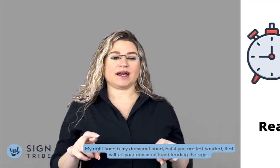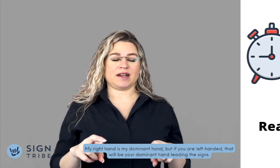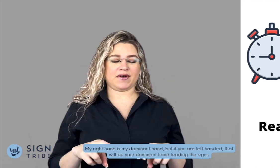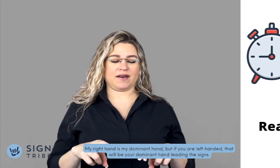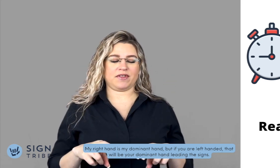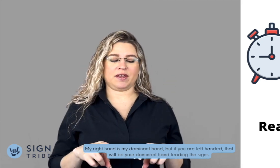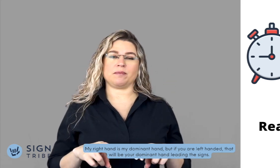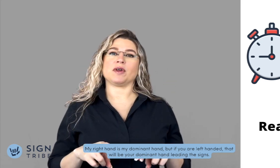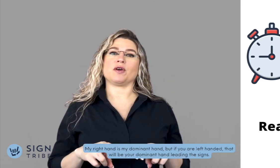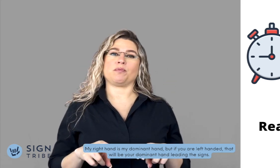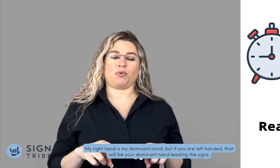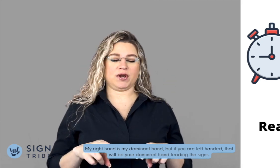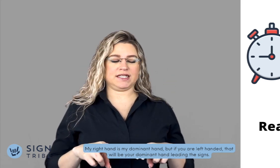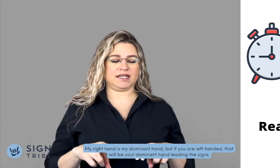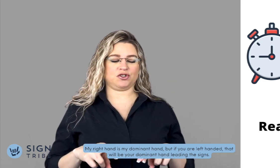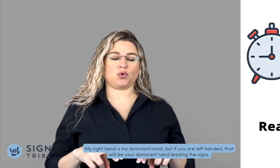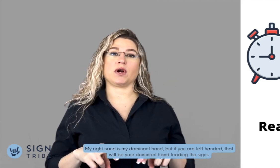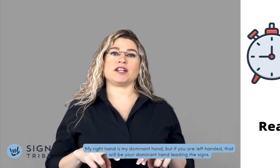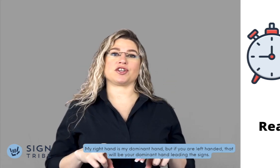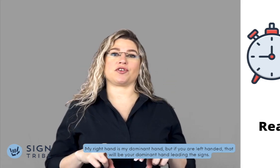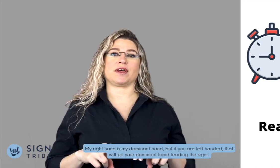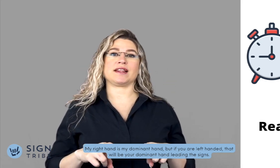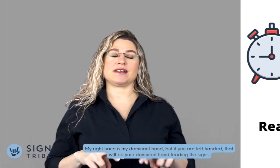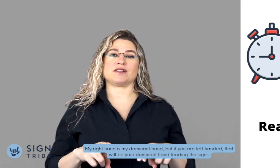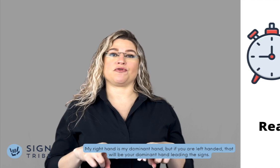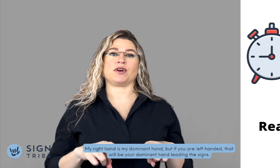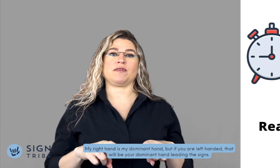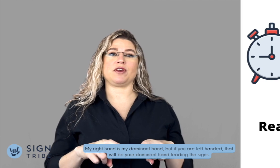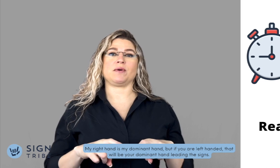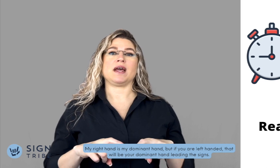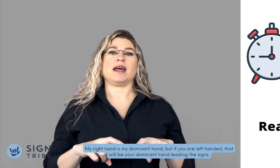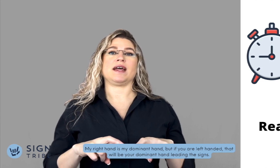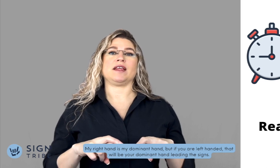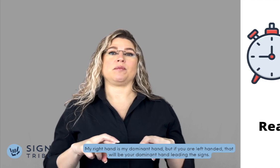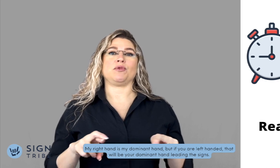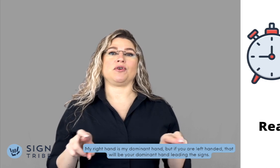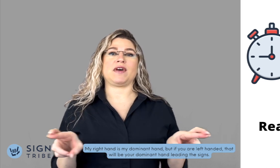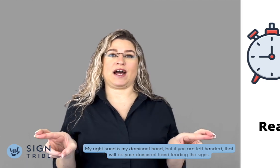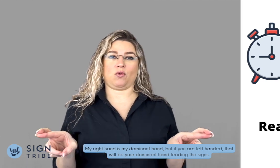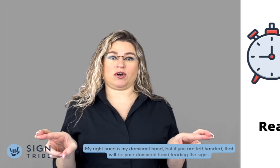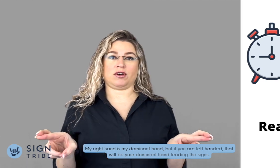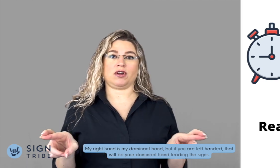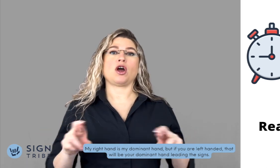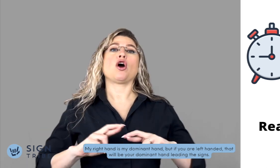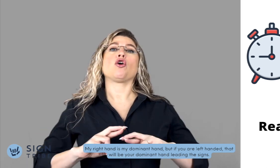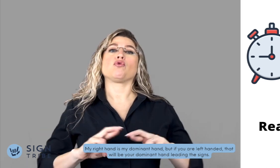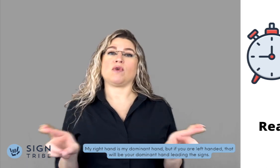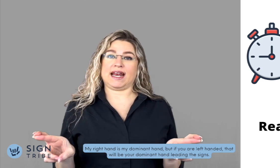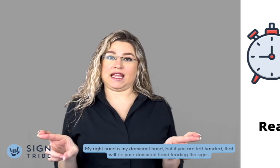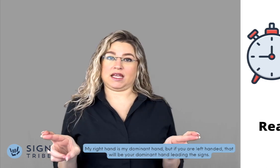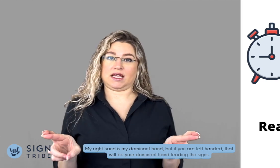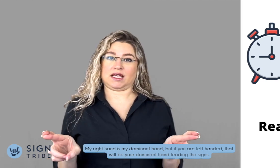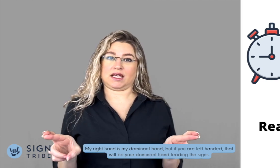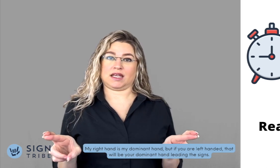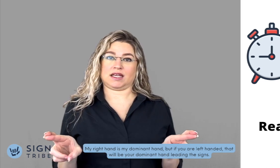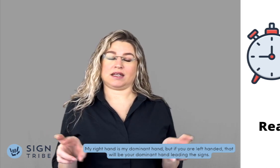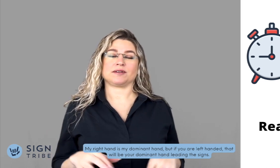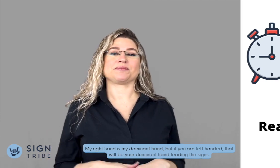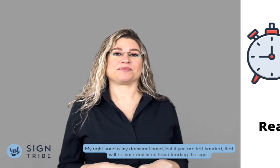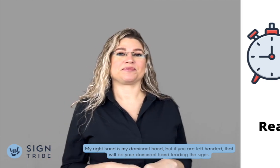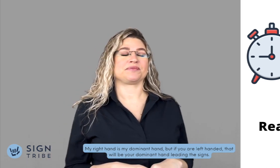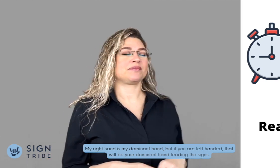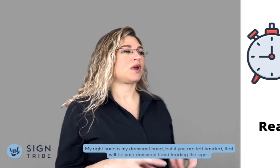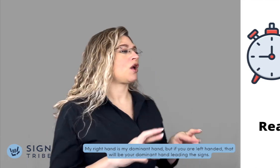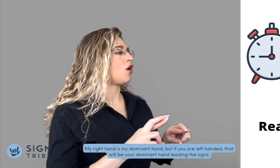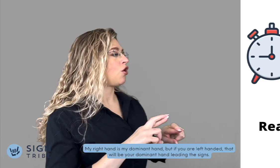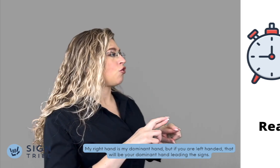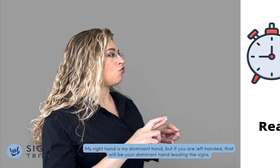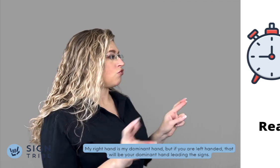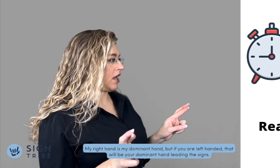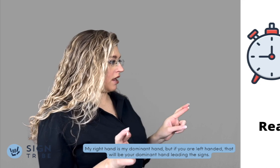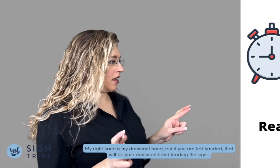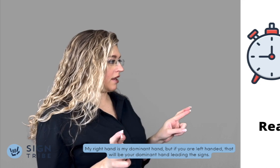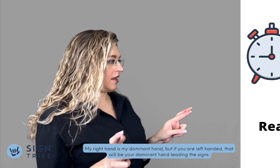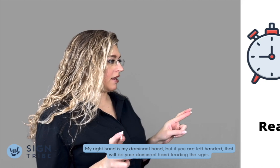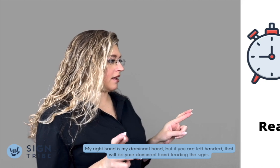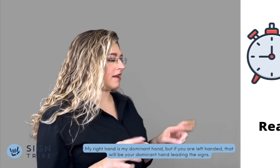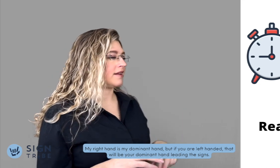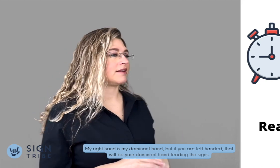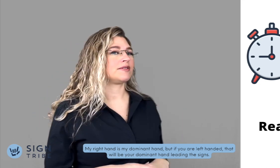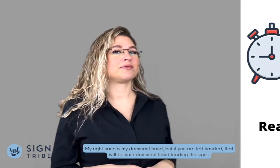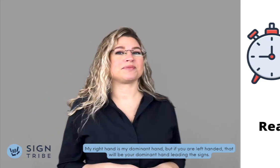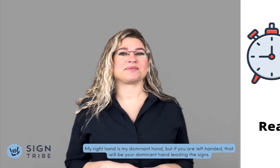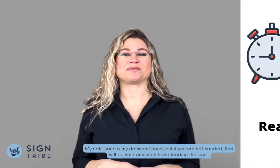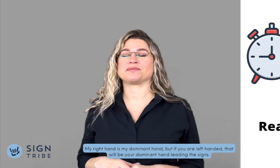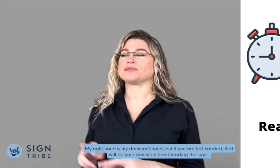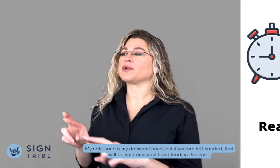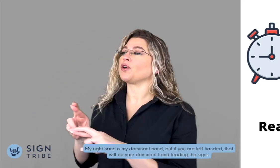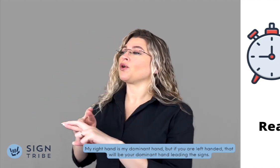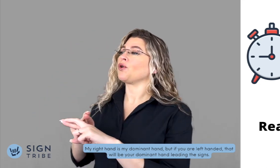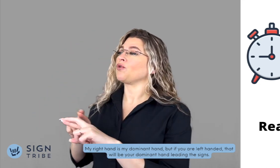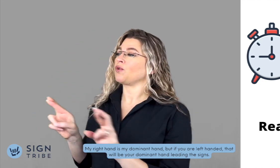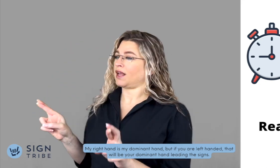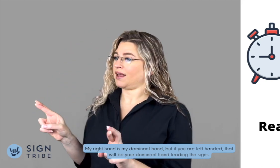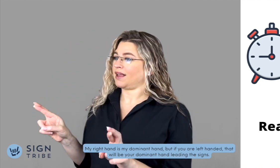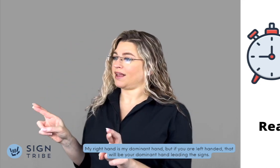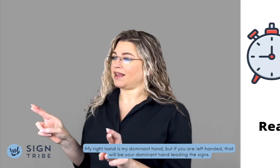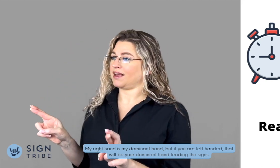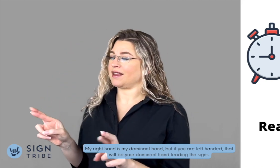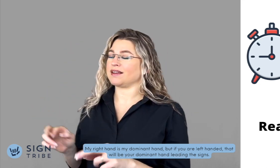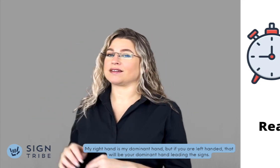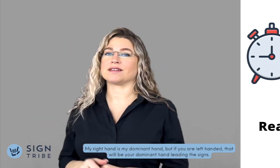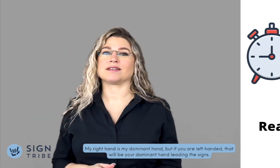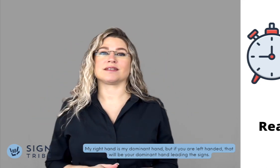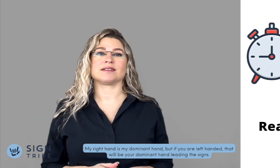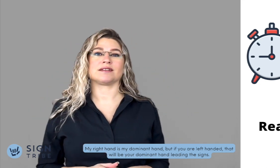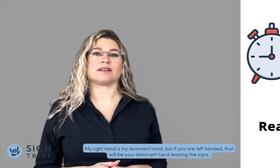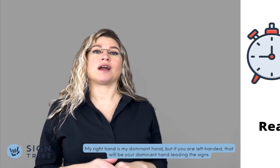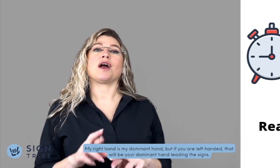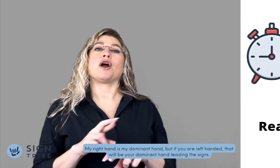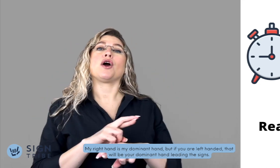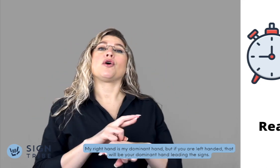kind of have them pointing toward each other like this in front of you and then move outward. Ready.